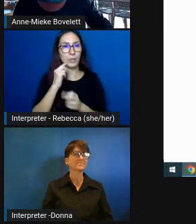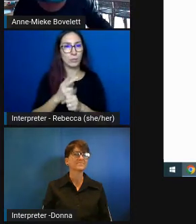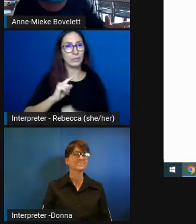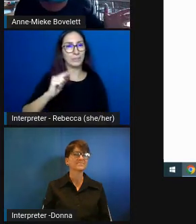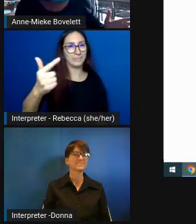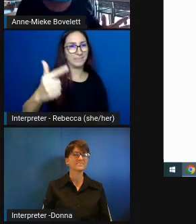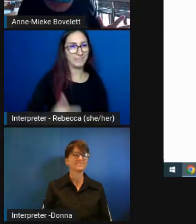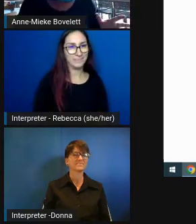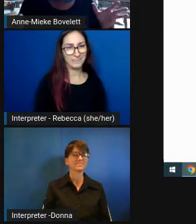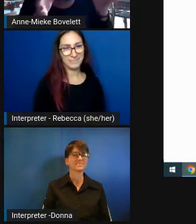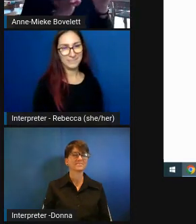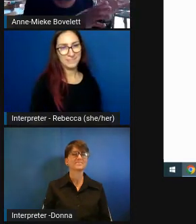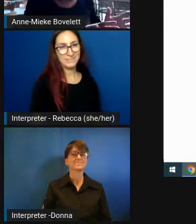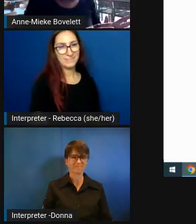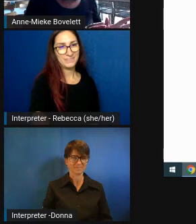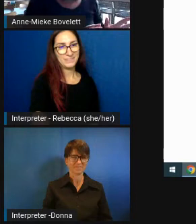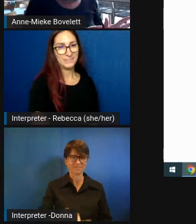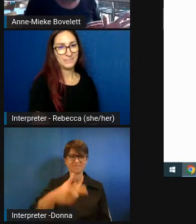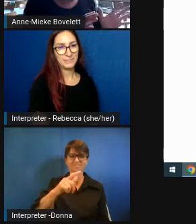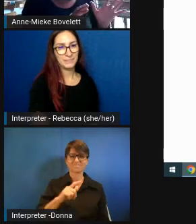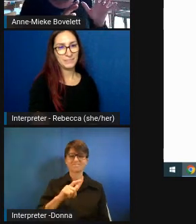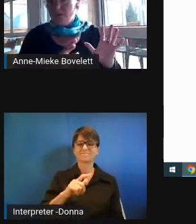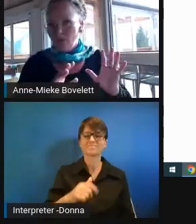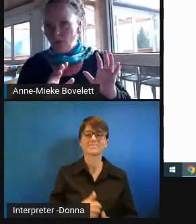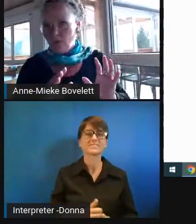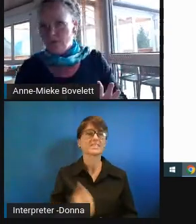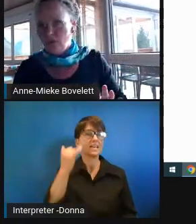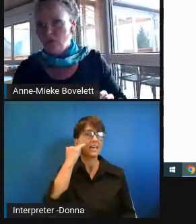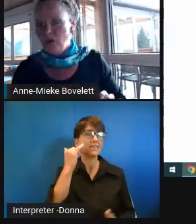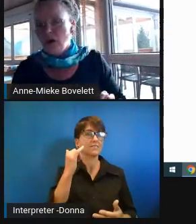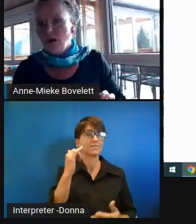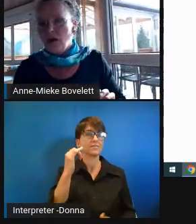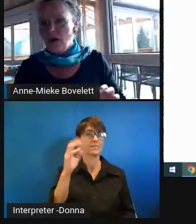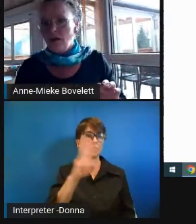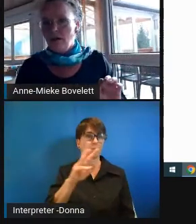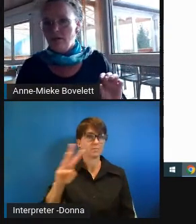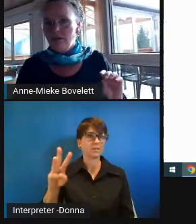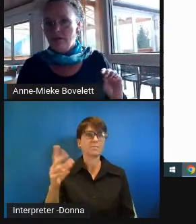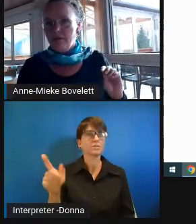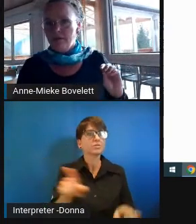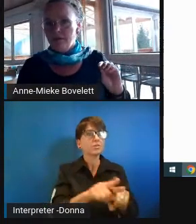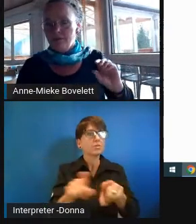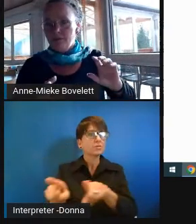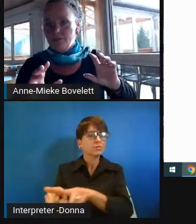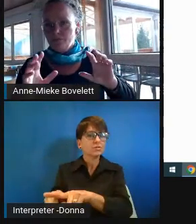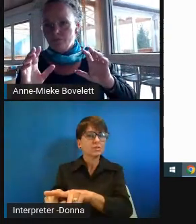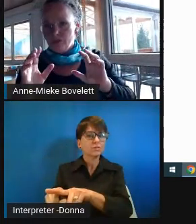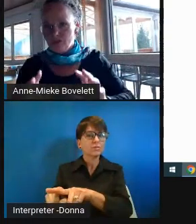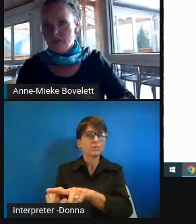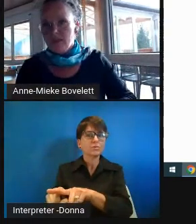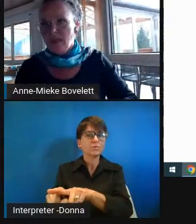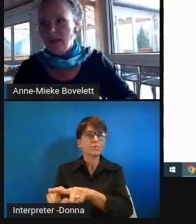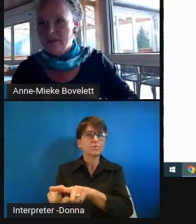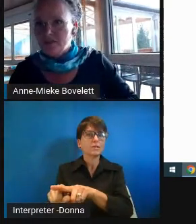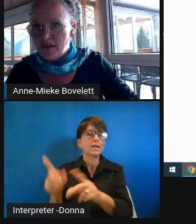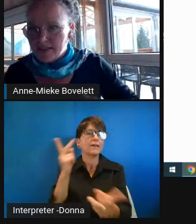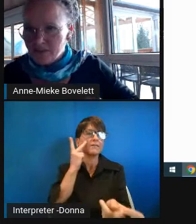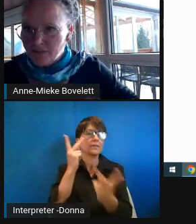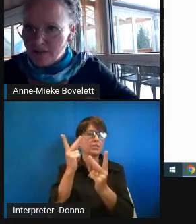It would help if the website was also visually attractive.